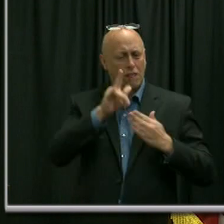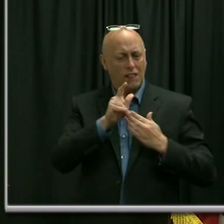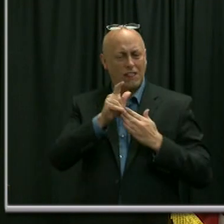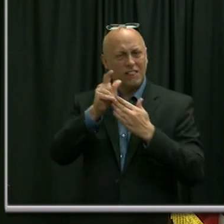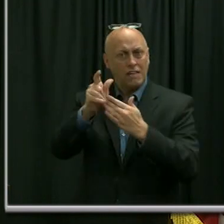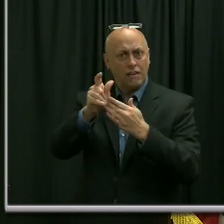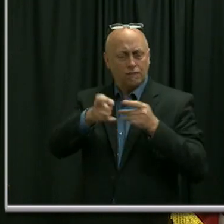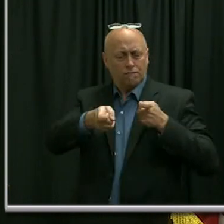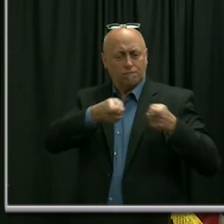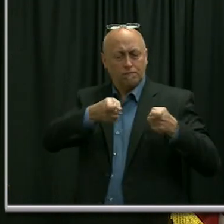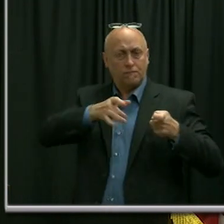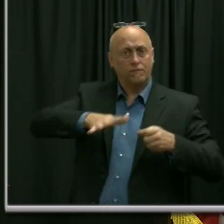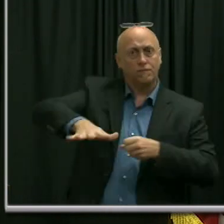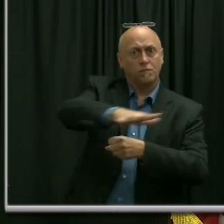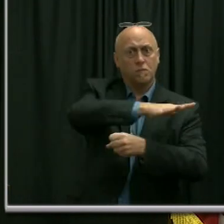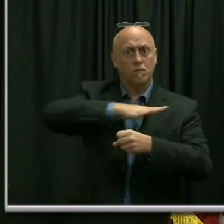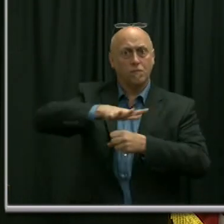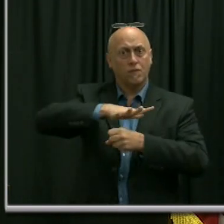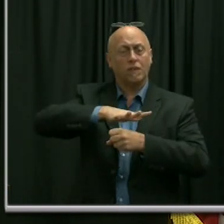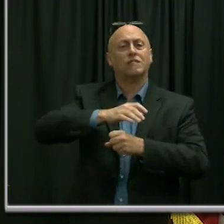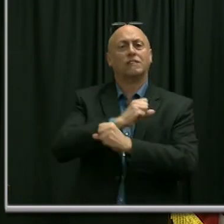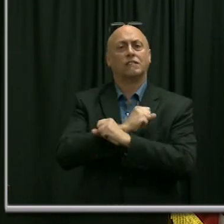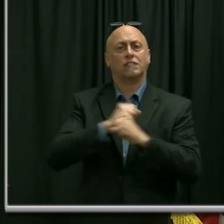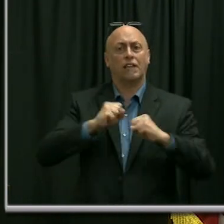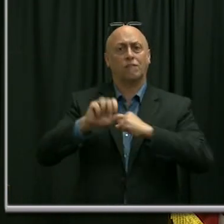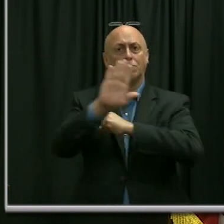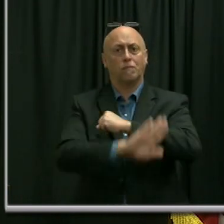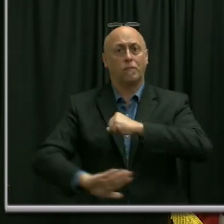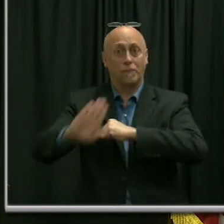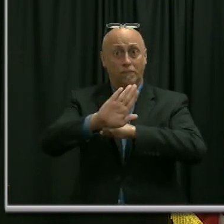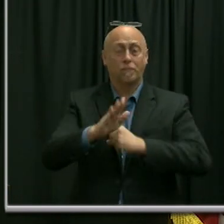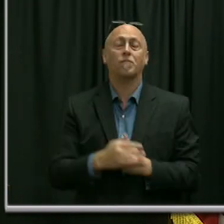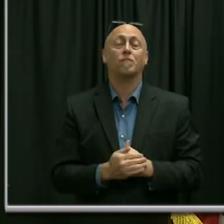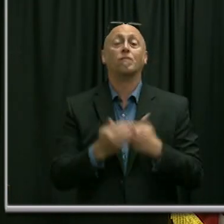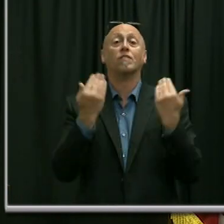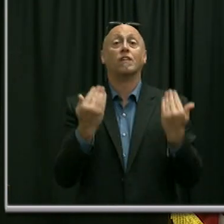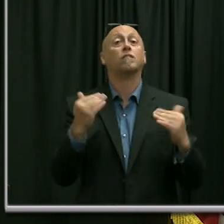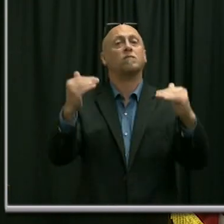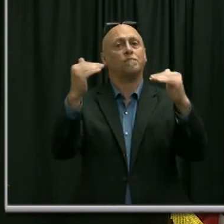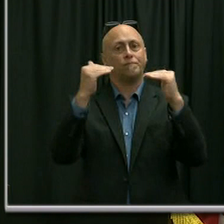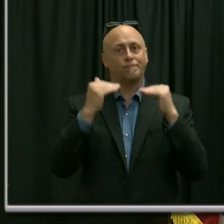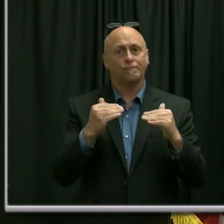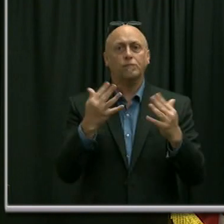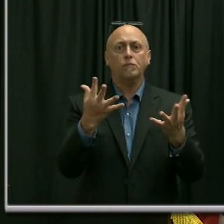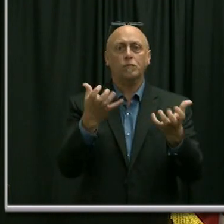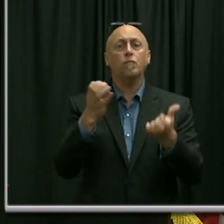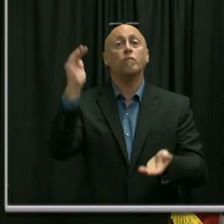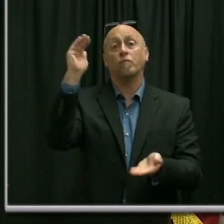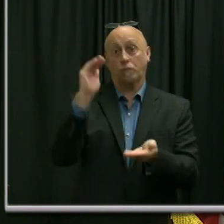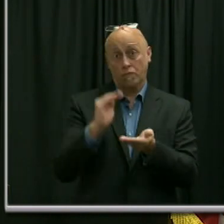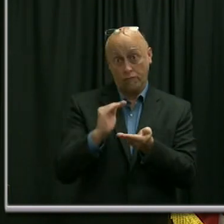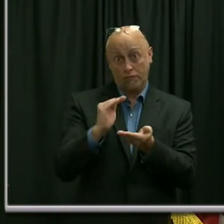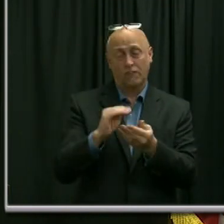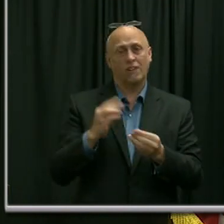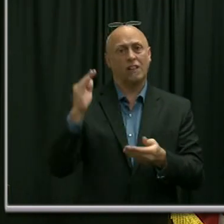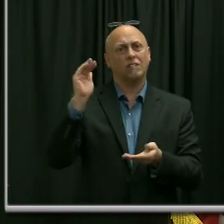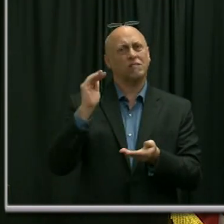NATIONWIDE BEST PRACTICES WHEN IT COMES TO KEEPING OUR COMMUNITY SAFE. NOW WE ARE NOW